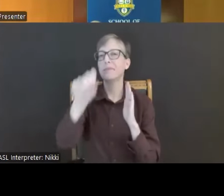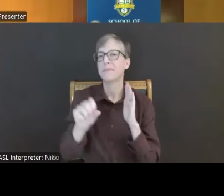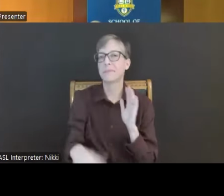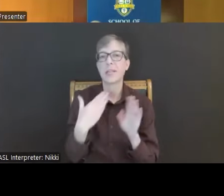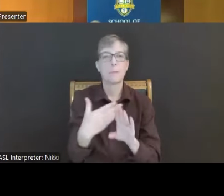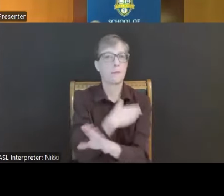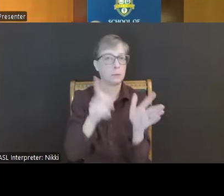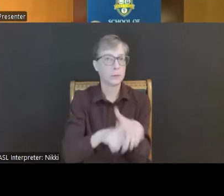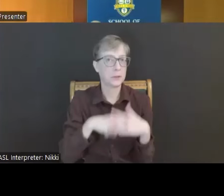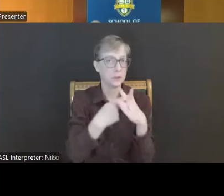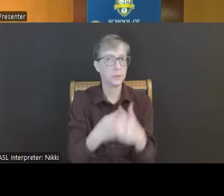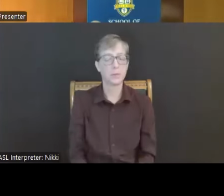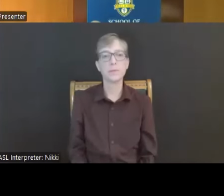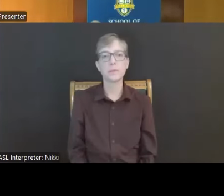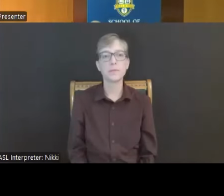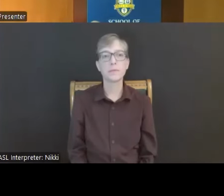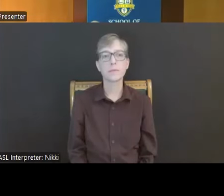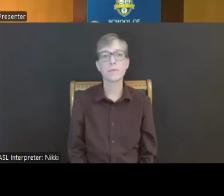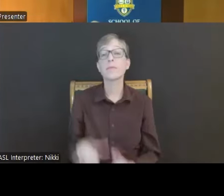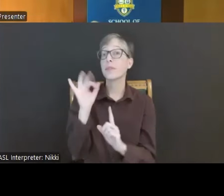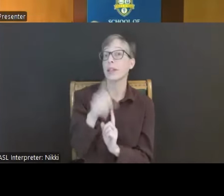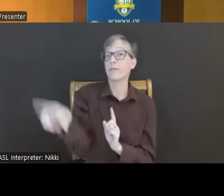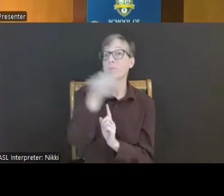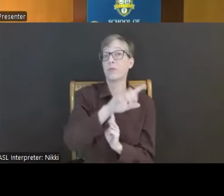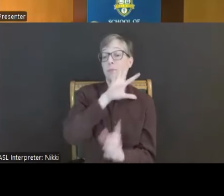those of you that have been in this Auditorium know it's a very sound sensitive you know if